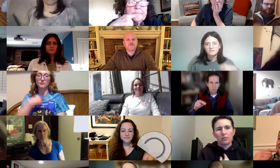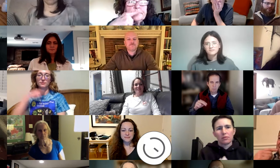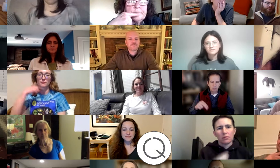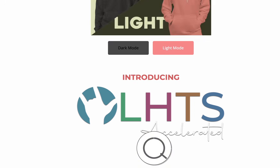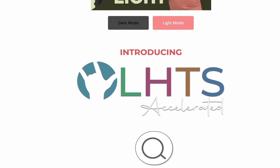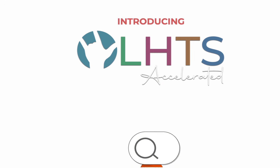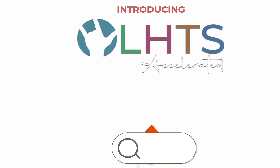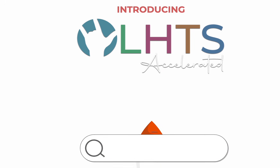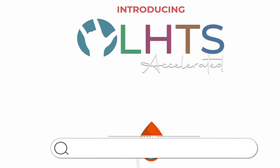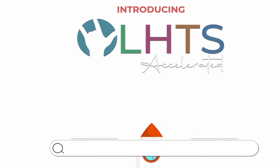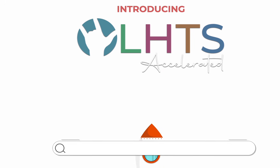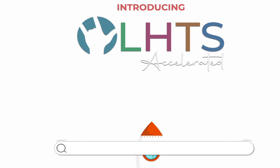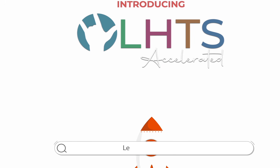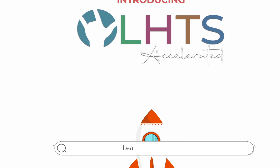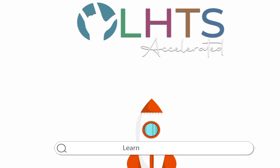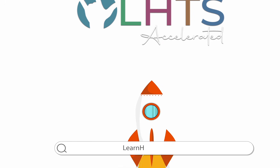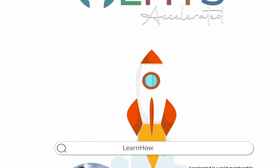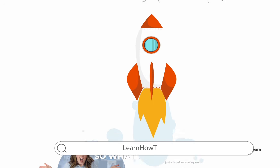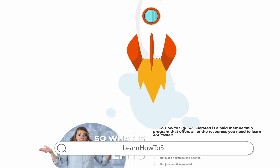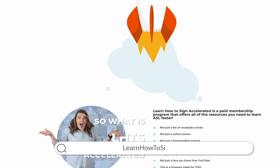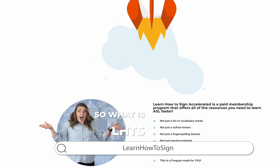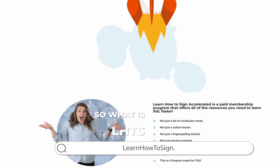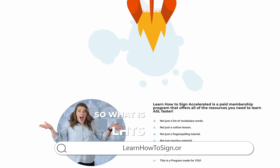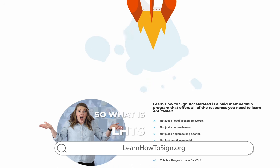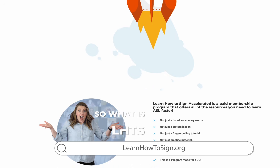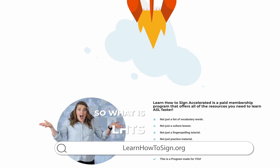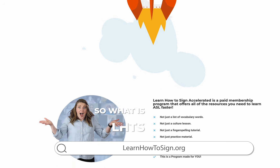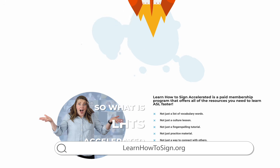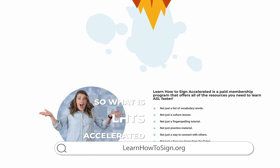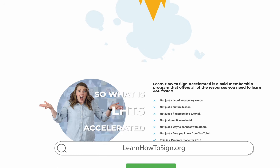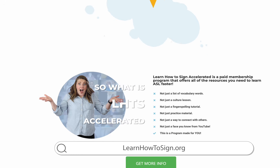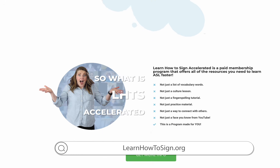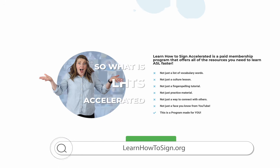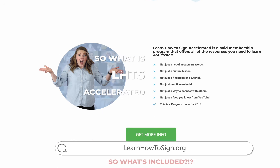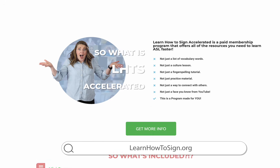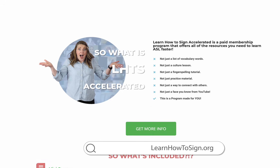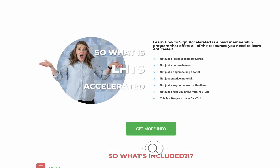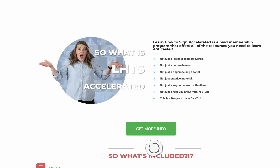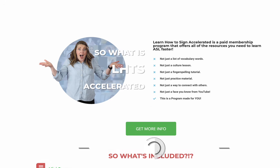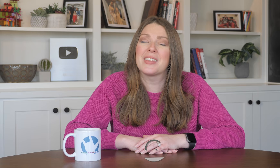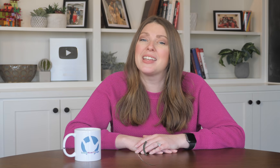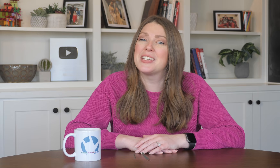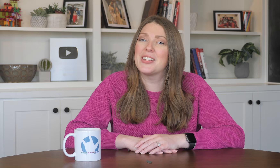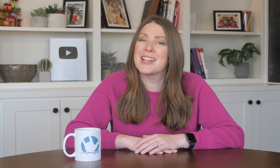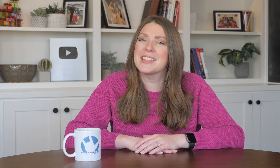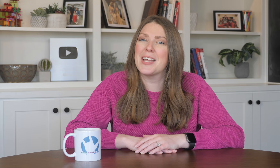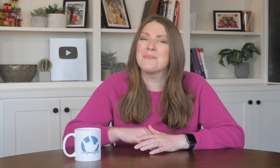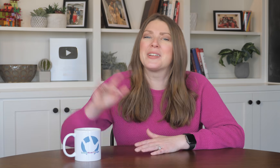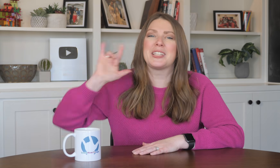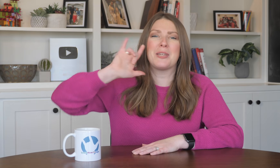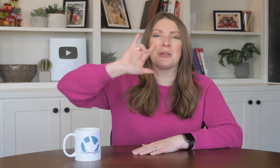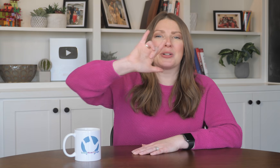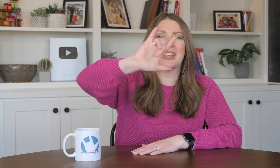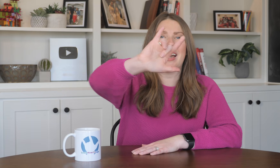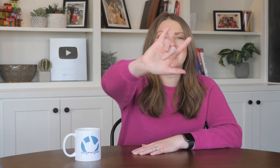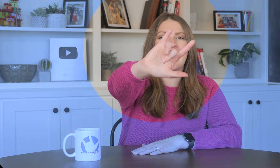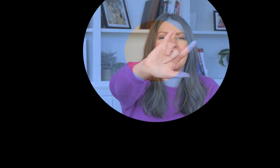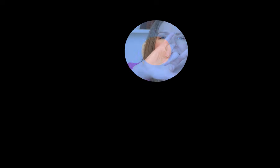You can find out about this feature and more at learnhowtosign.org Until next time, keep learning how to sign 🤟